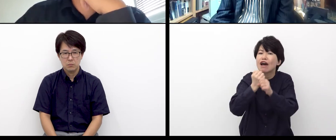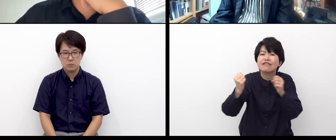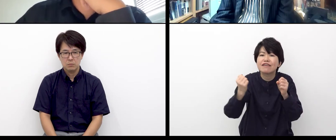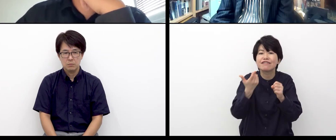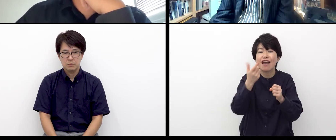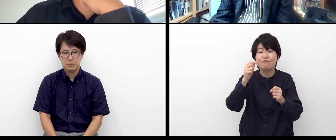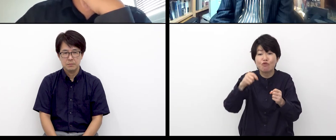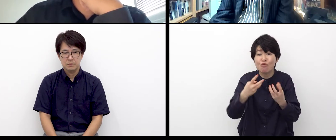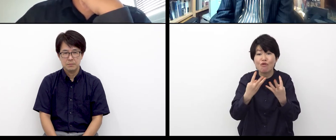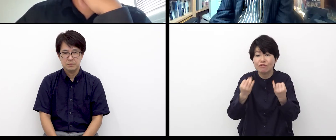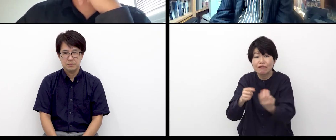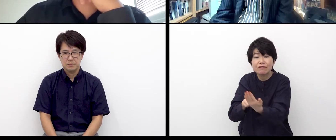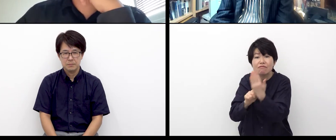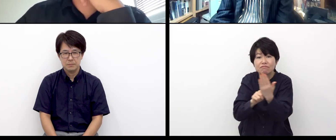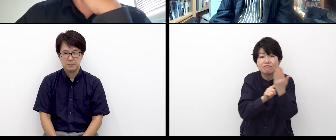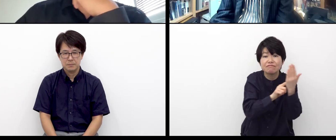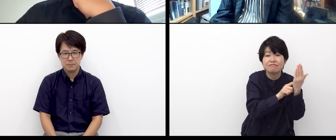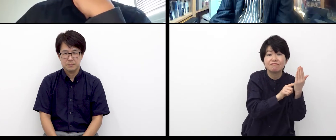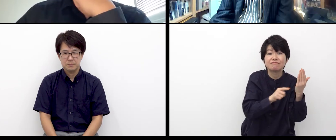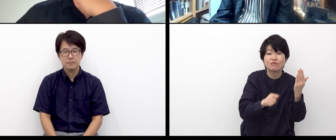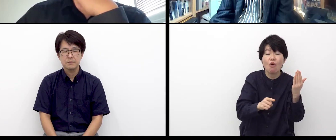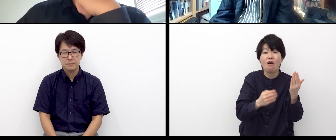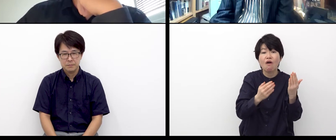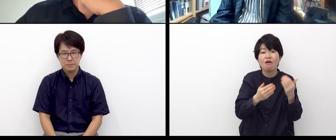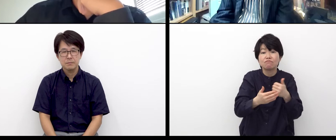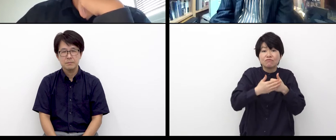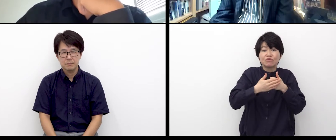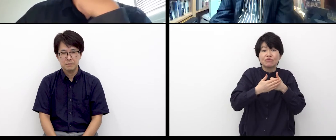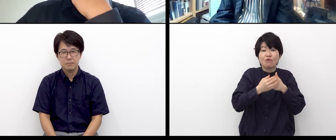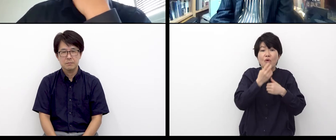they could possible have a kind of